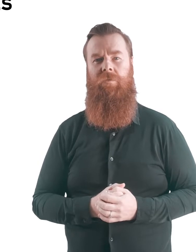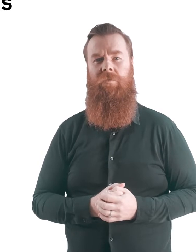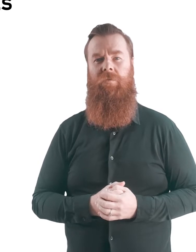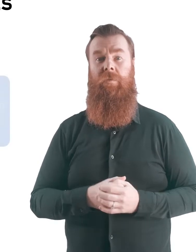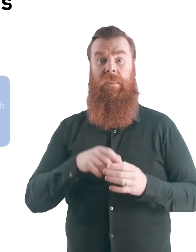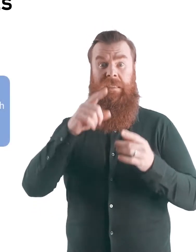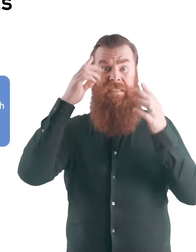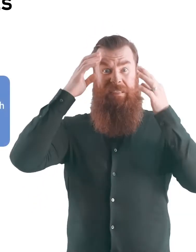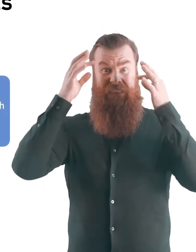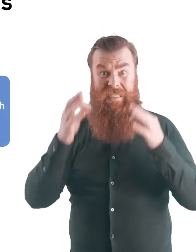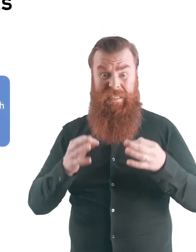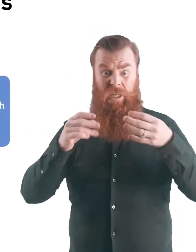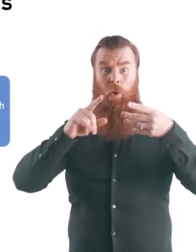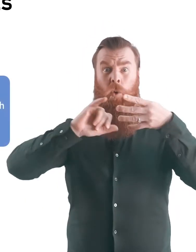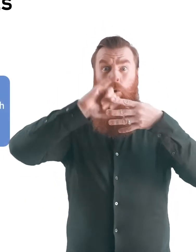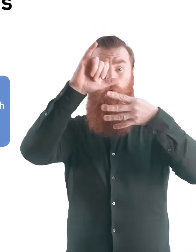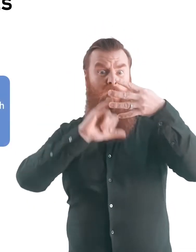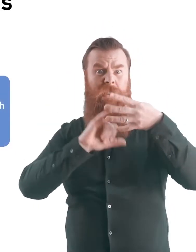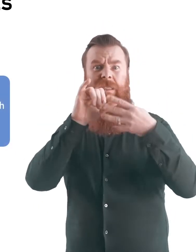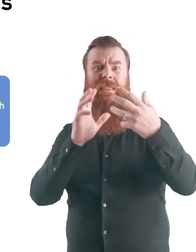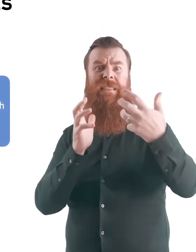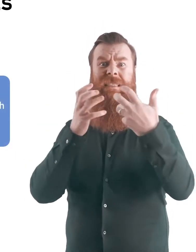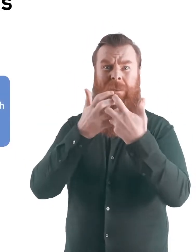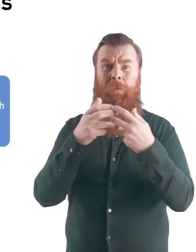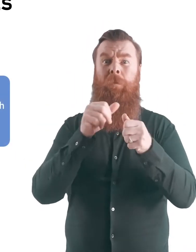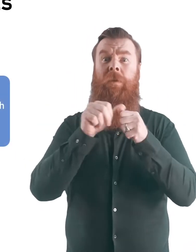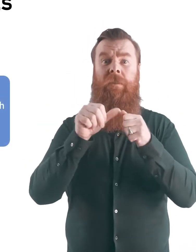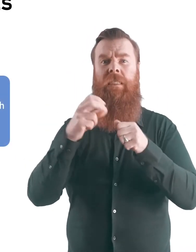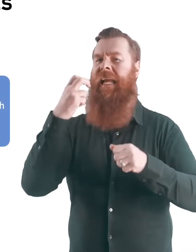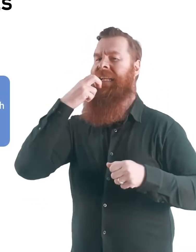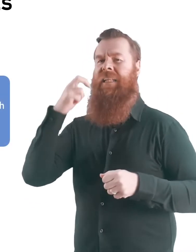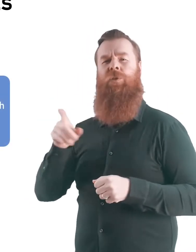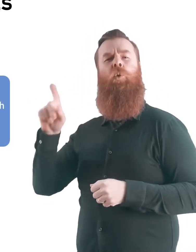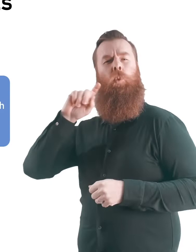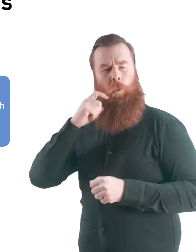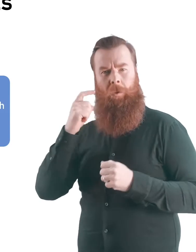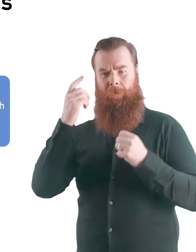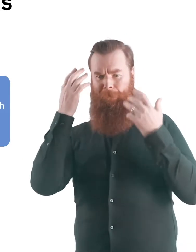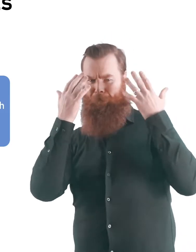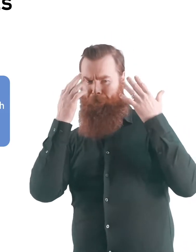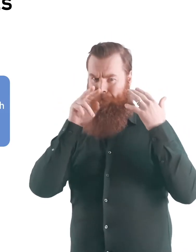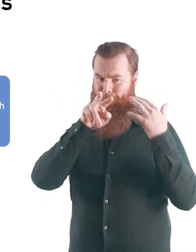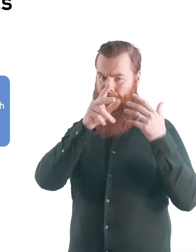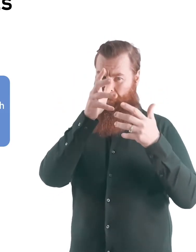To choose the best material, your dentist will look at different factors.